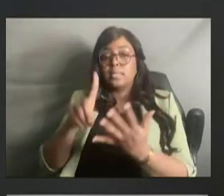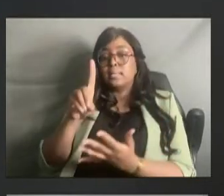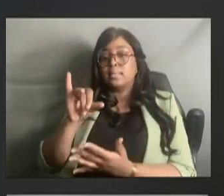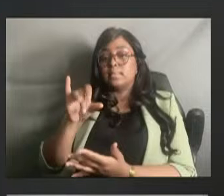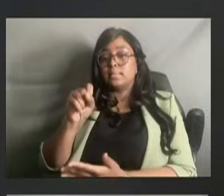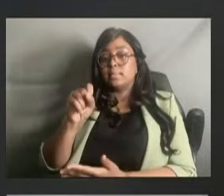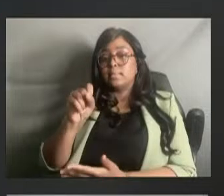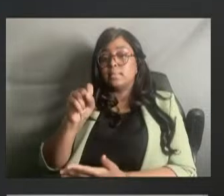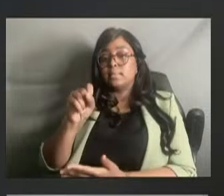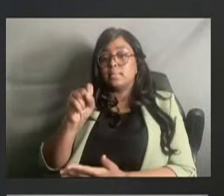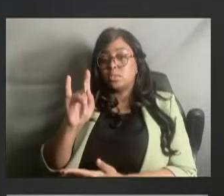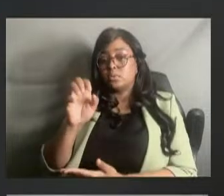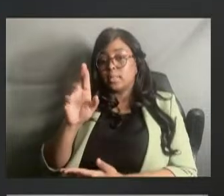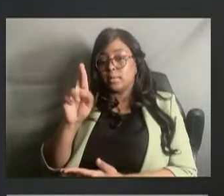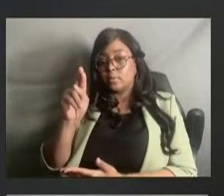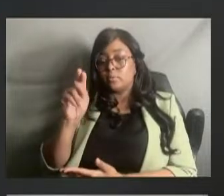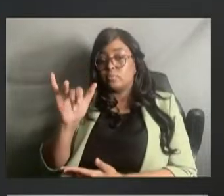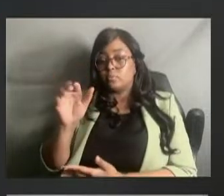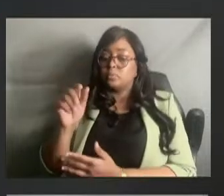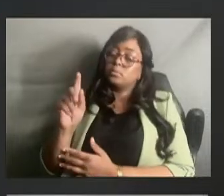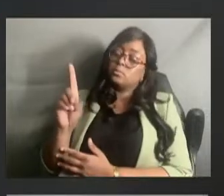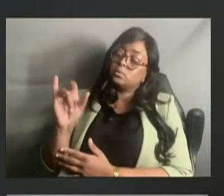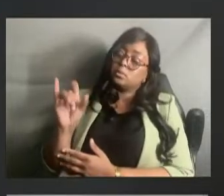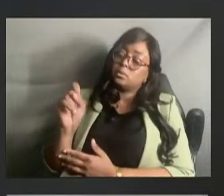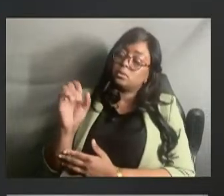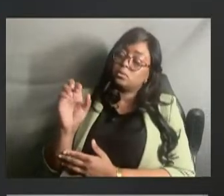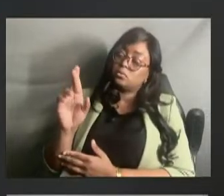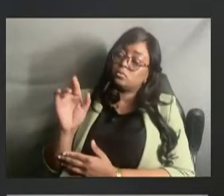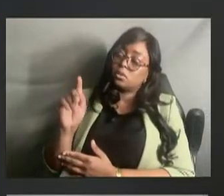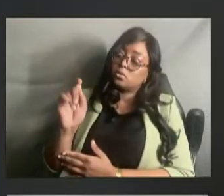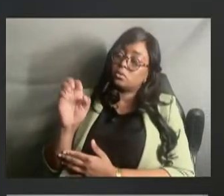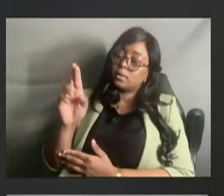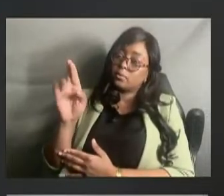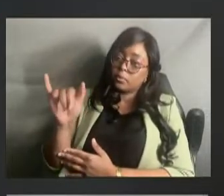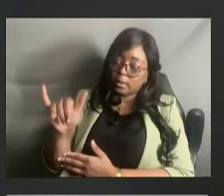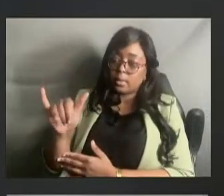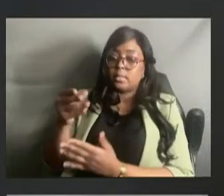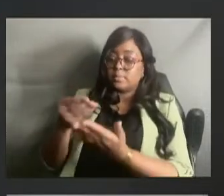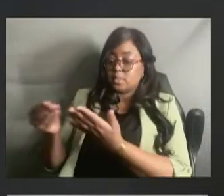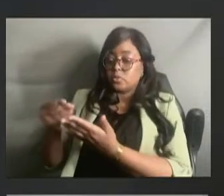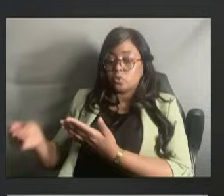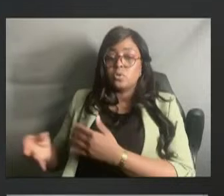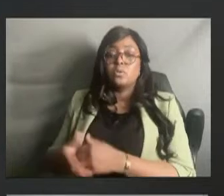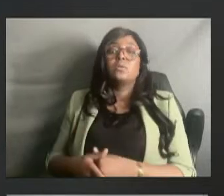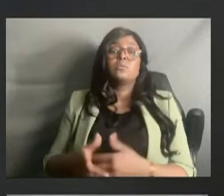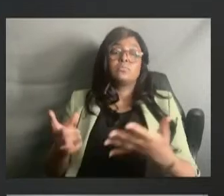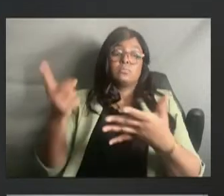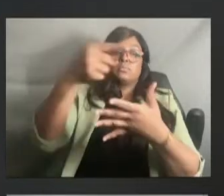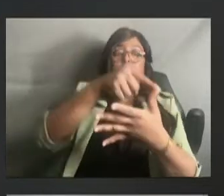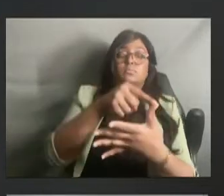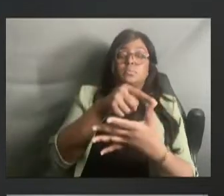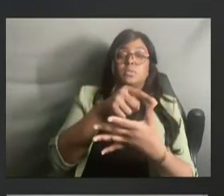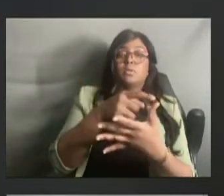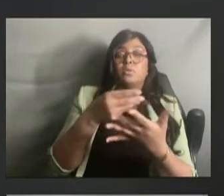blueprint expenditures and our discretionary expenditures. And